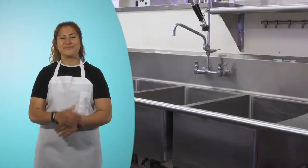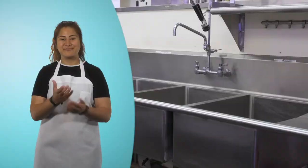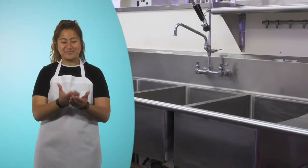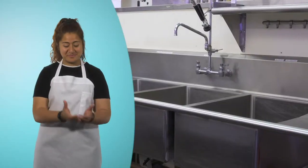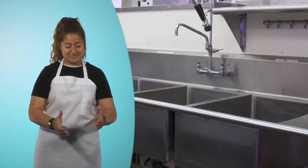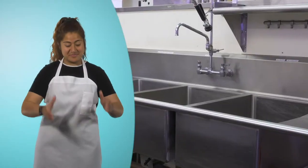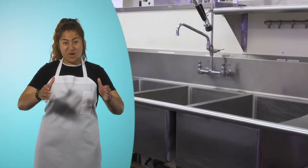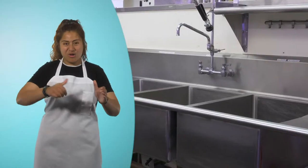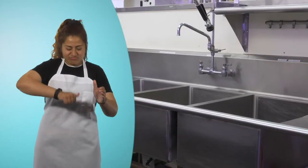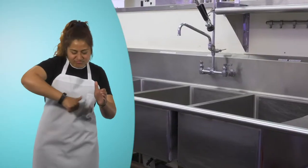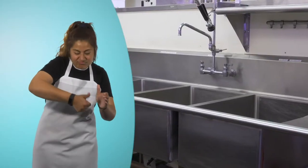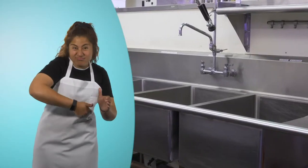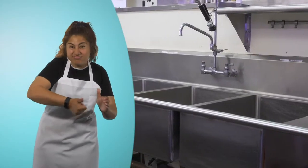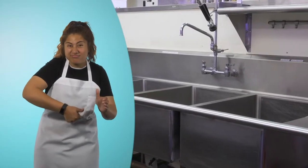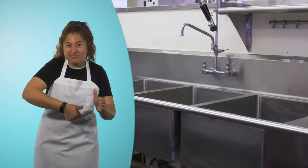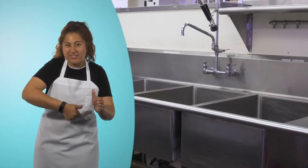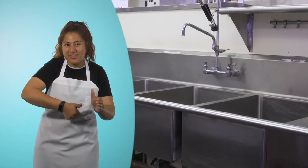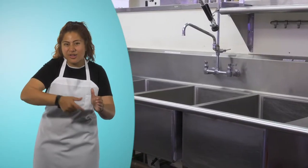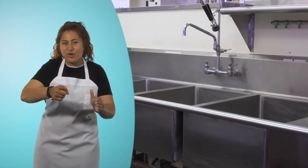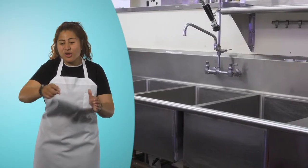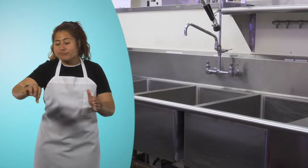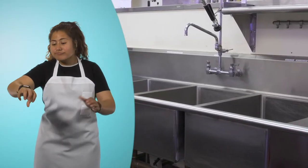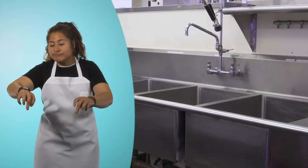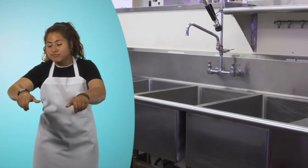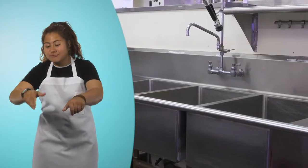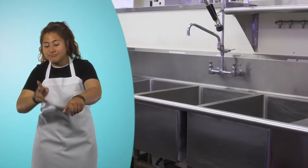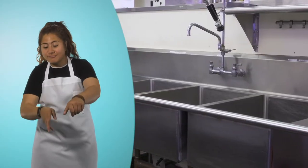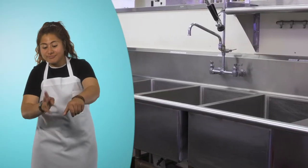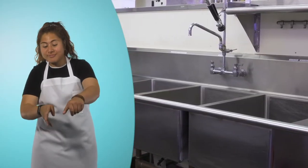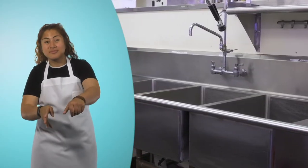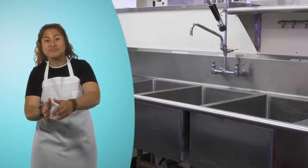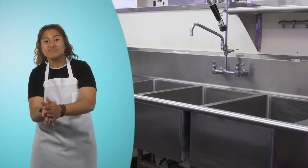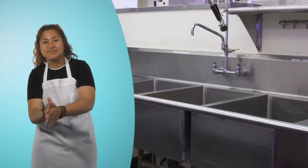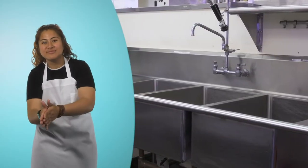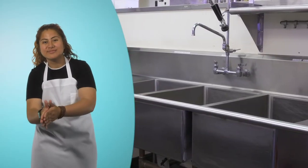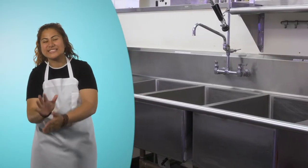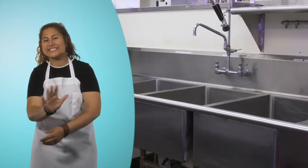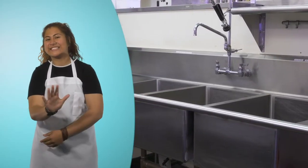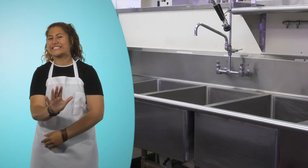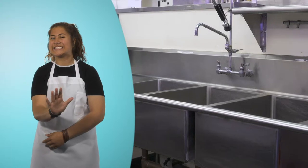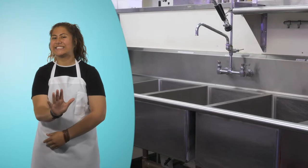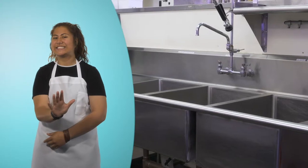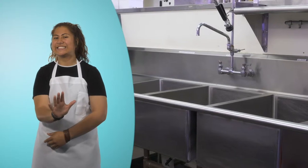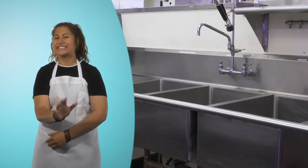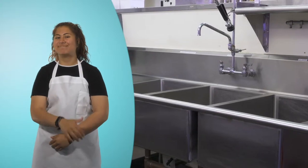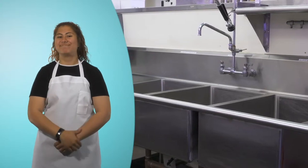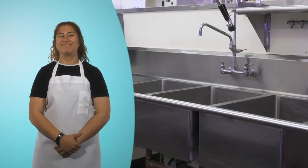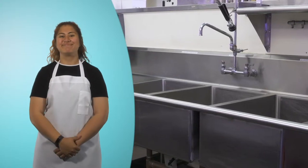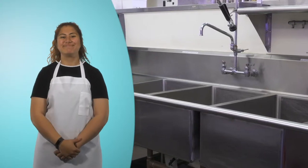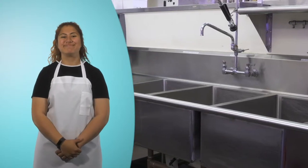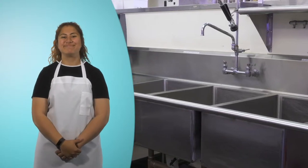Remember, that 3-compartment sink is NOT a place to wash your hands.